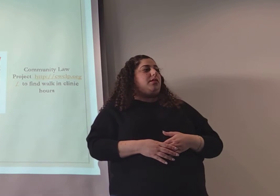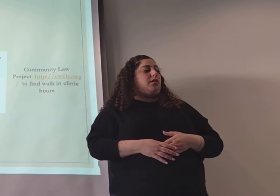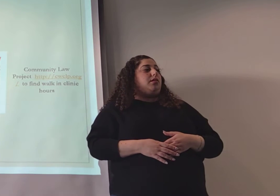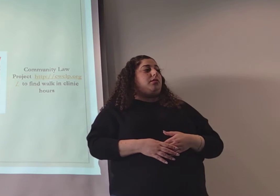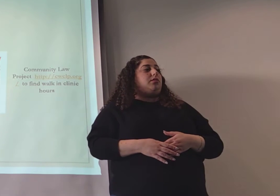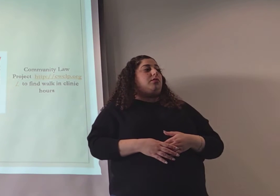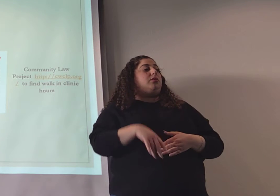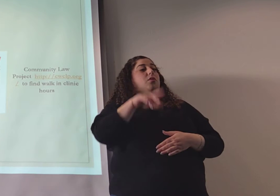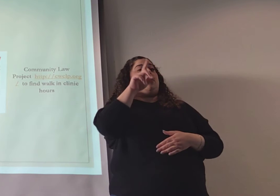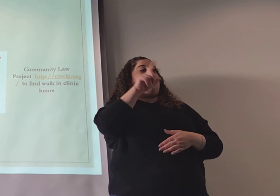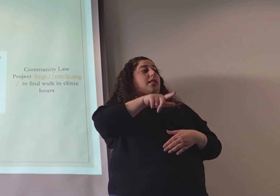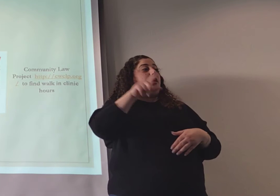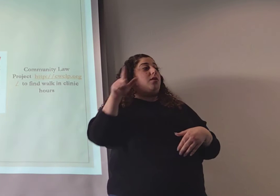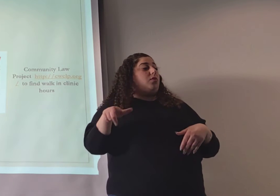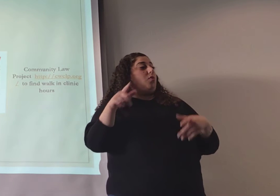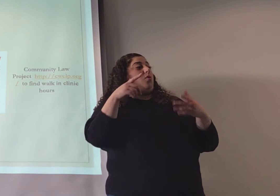the notices wrong.